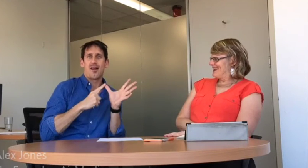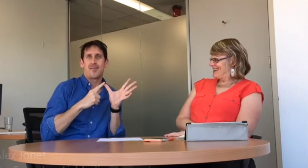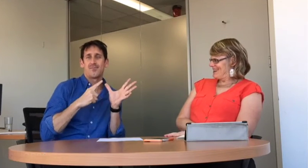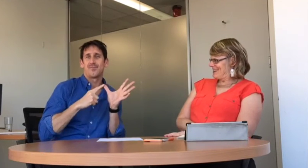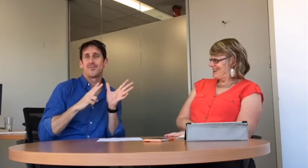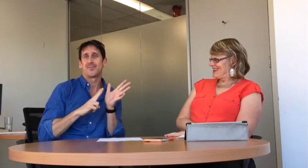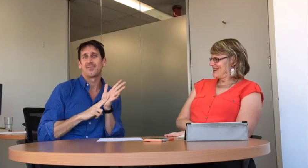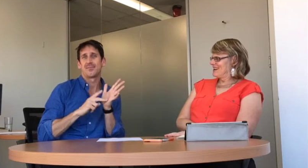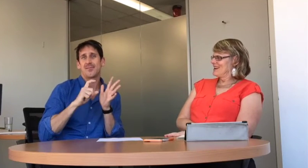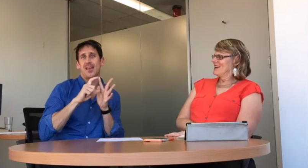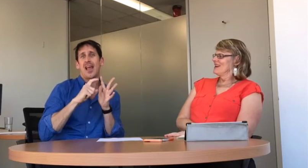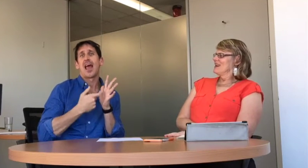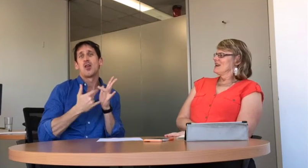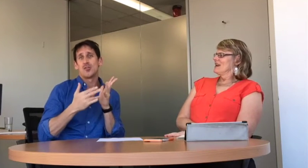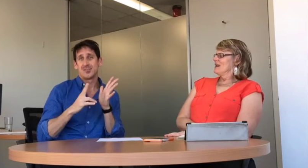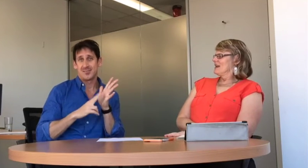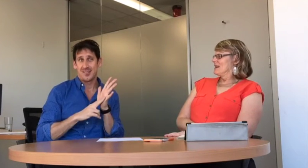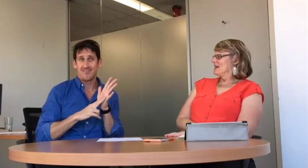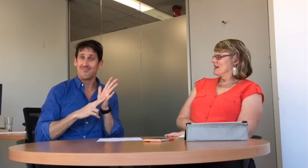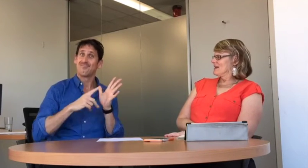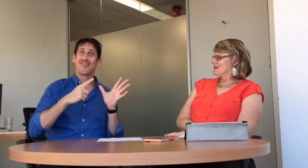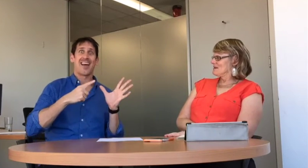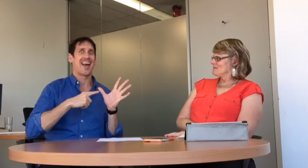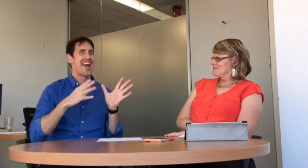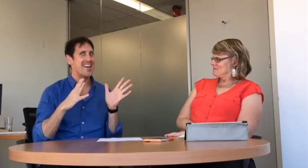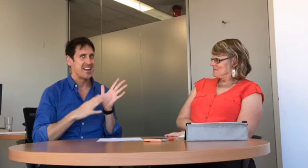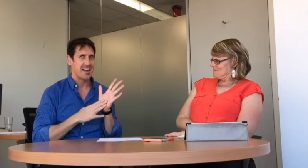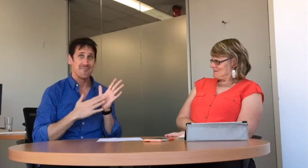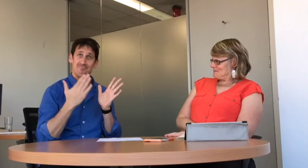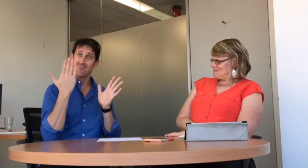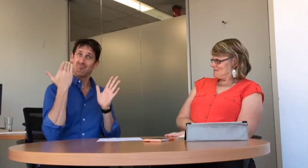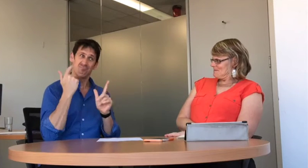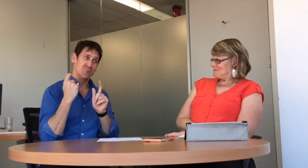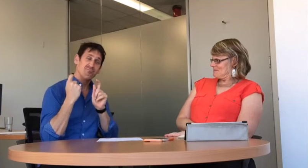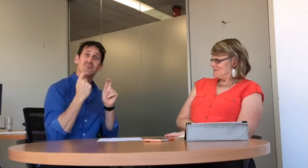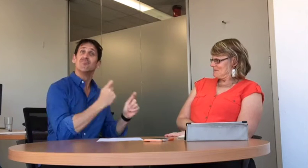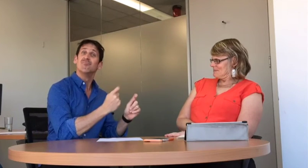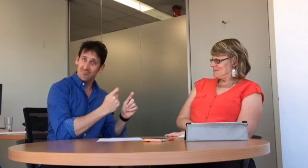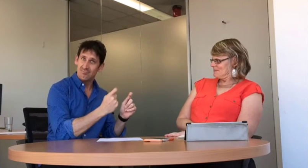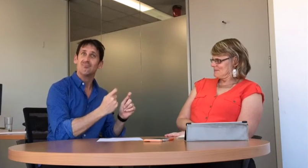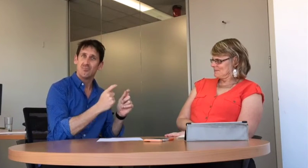Hello. Hi. I'd like to introduce Carla Anderson, AM,